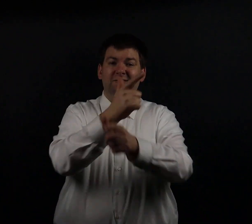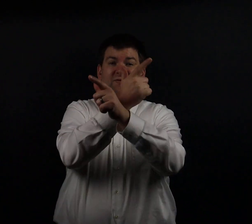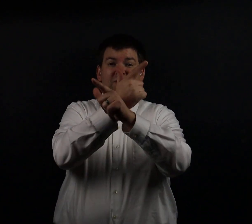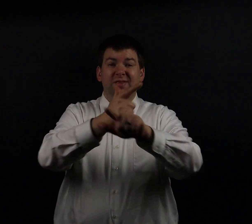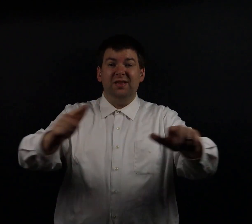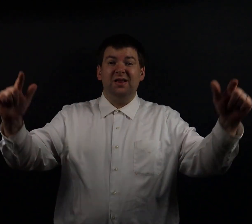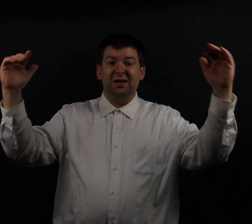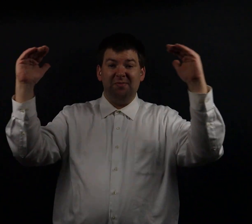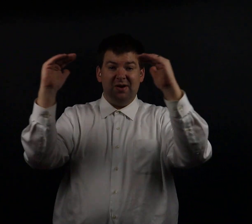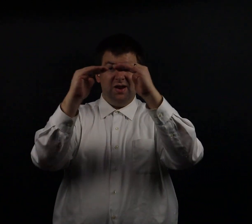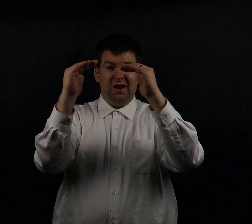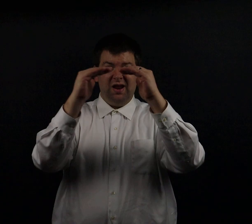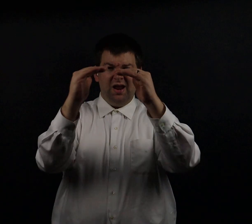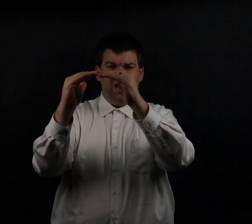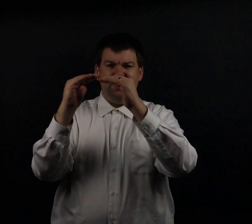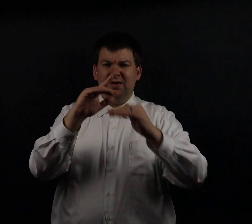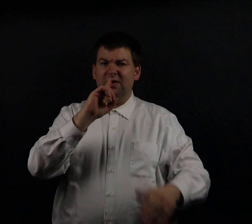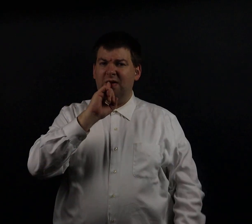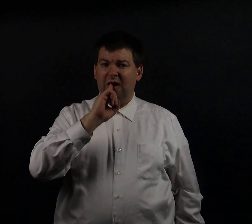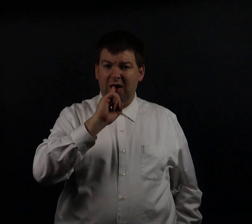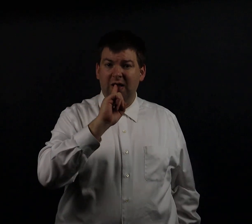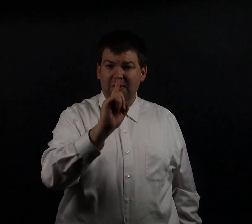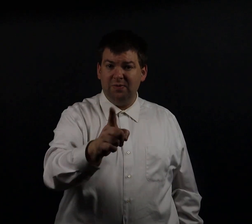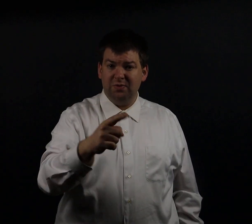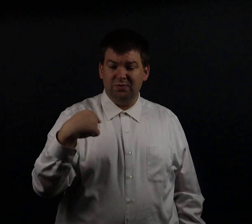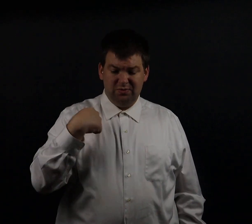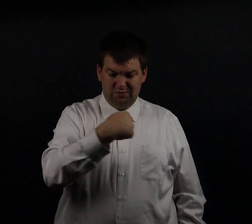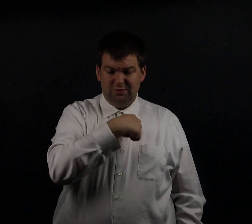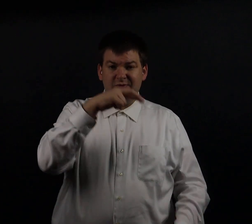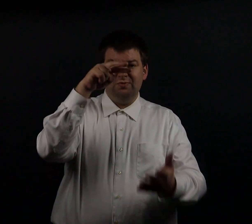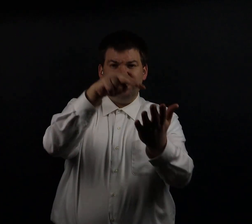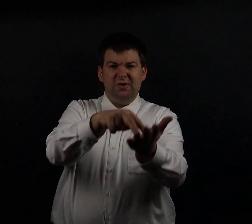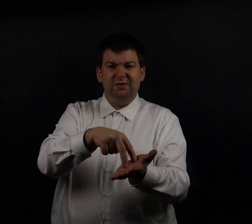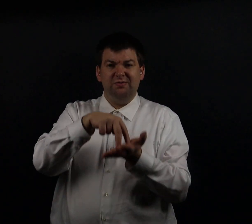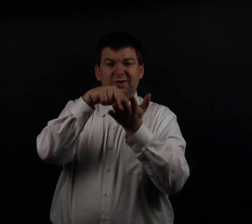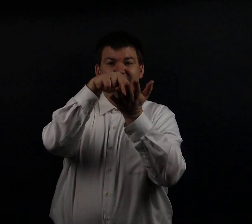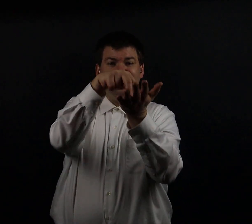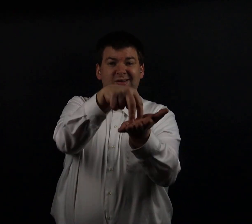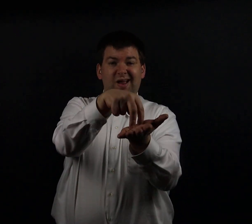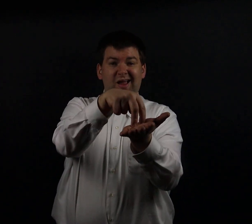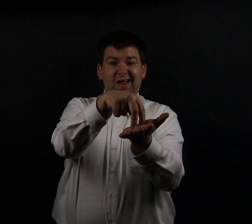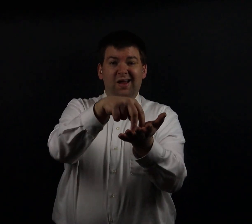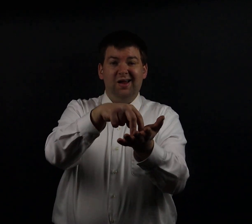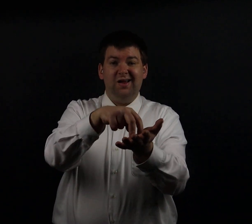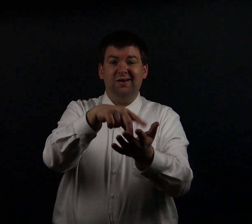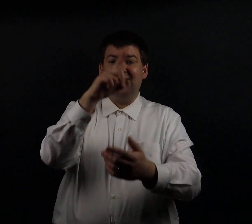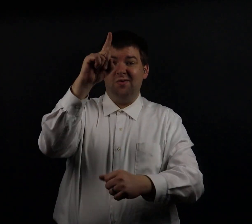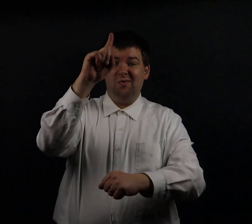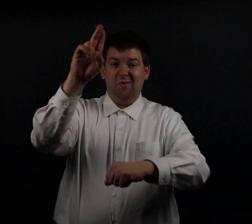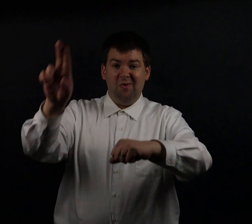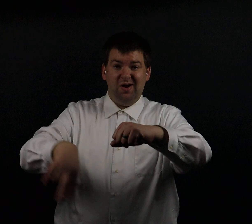I love the liberty, the justice, and the truth on which we stand.